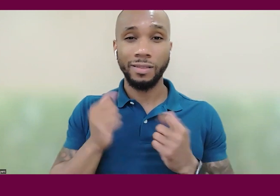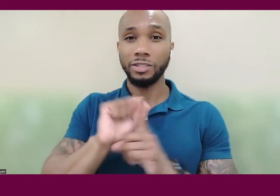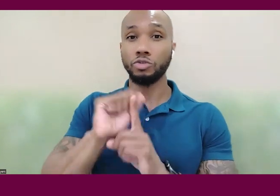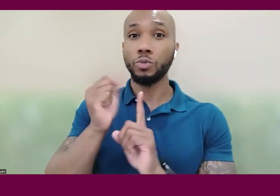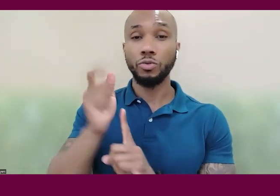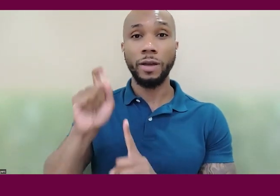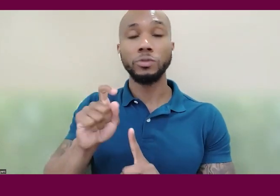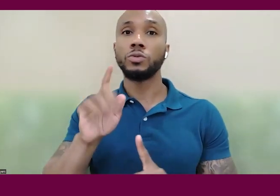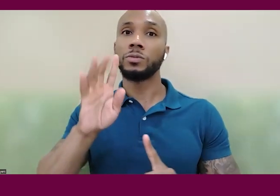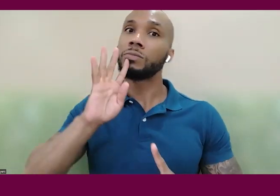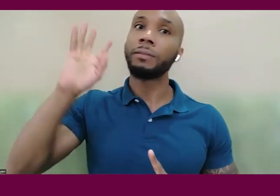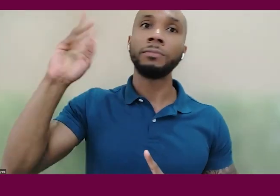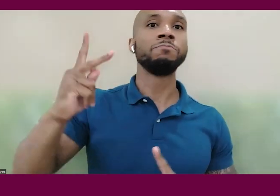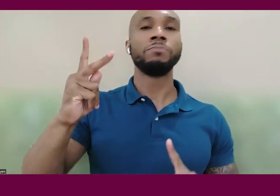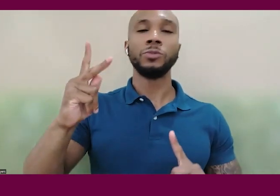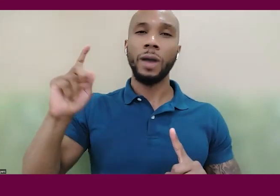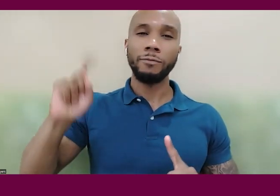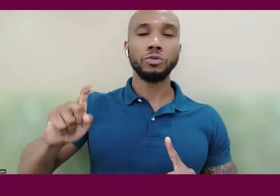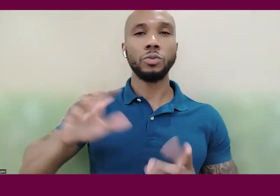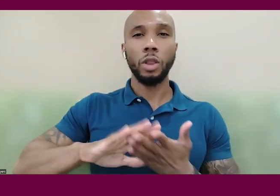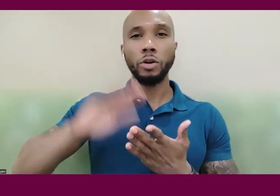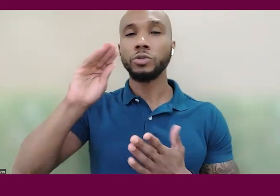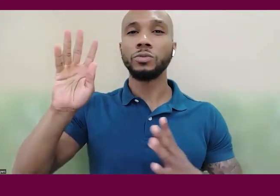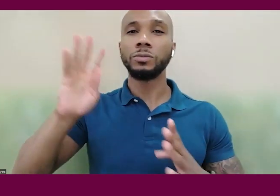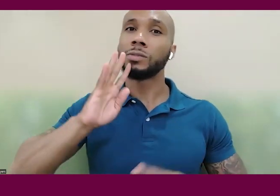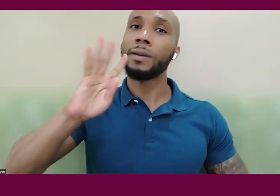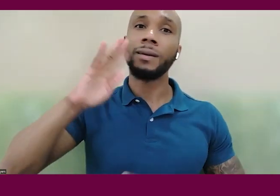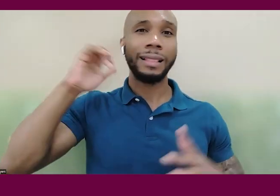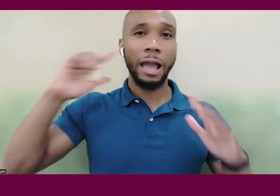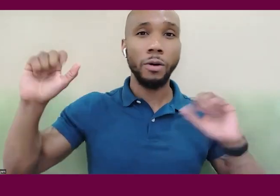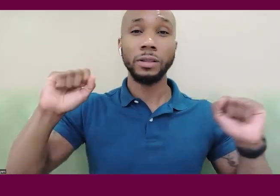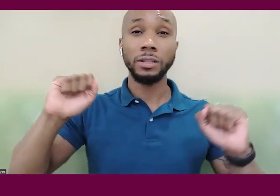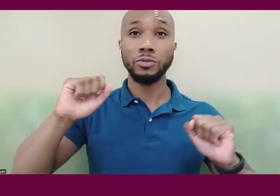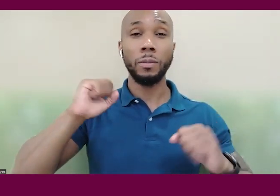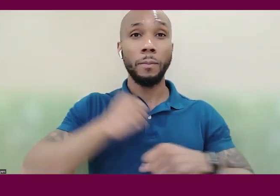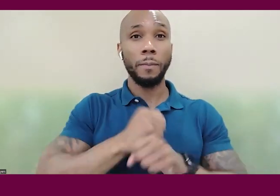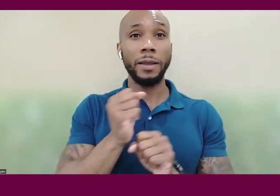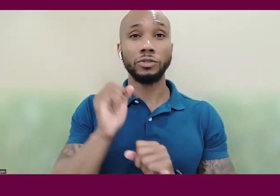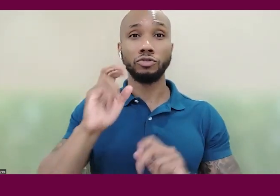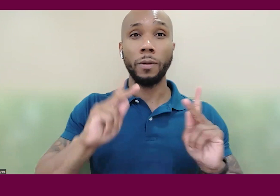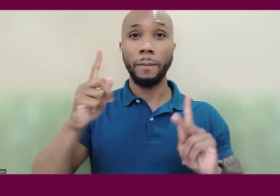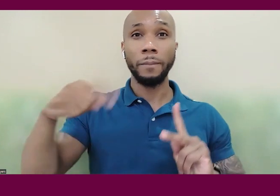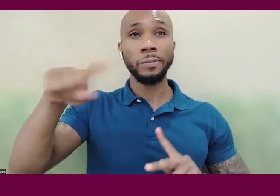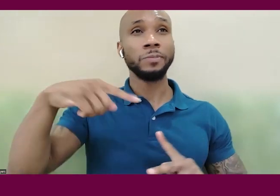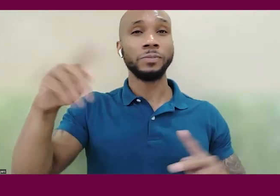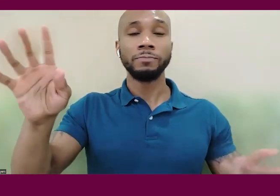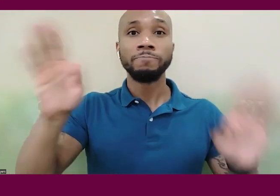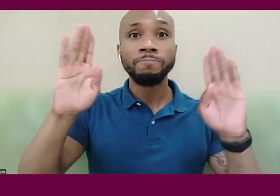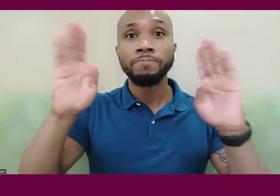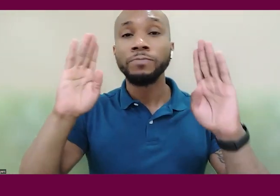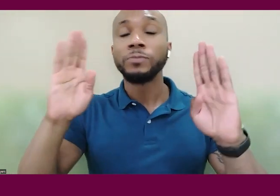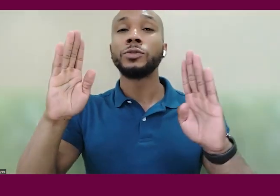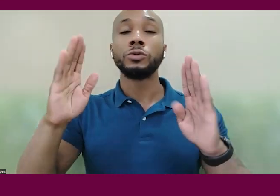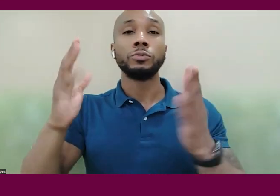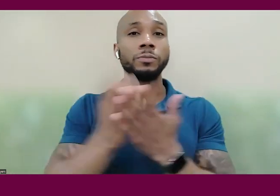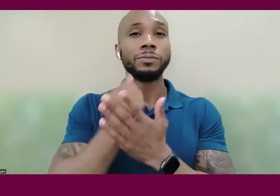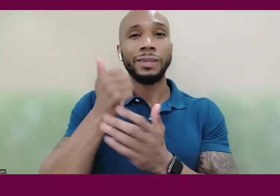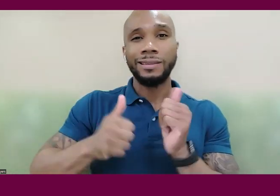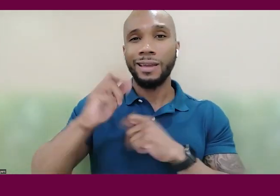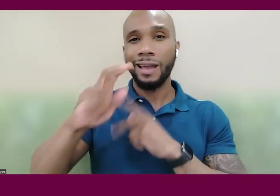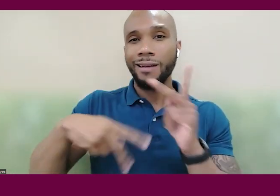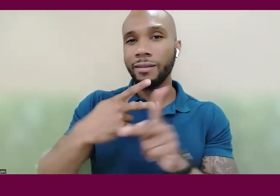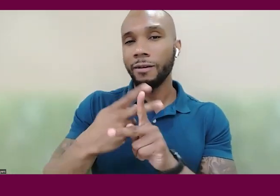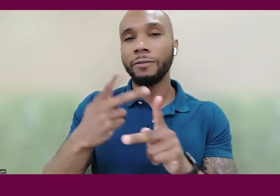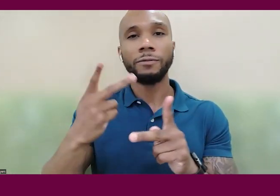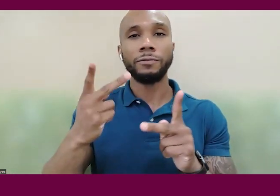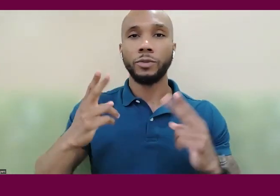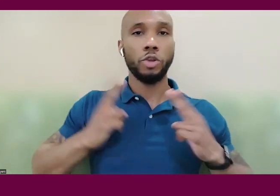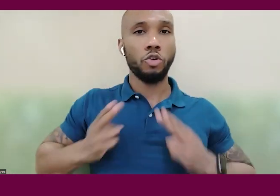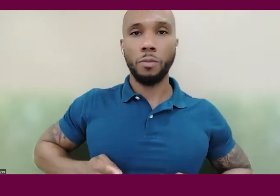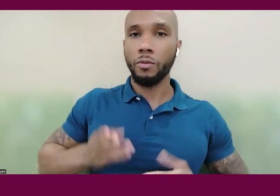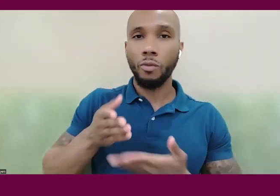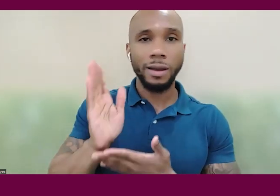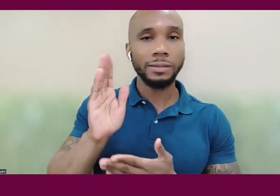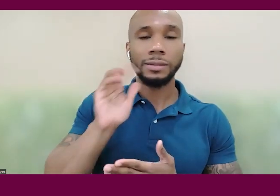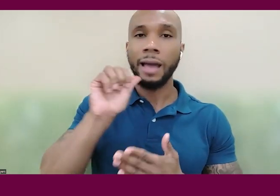learn how to speak quite loudly to be heard, to get any form of human rights, not to mention